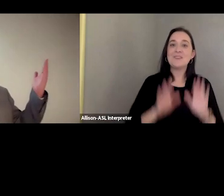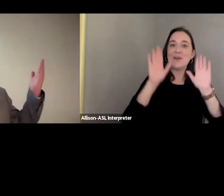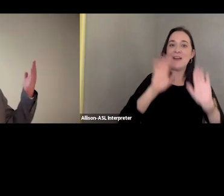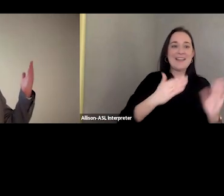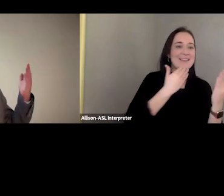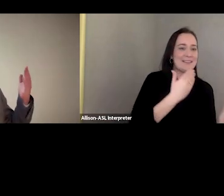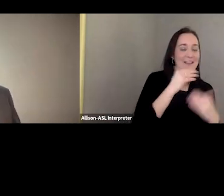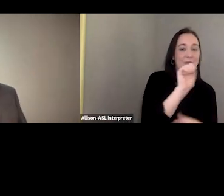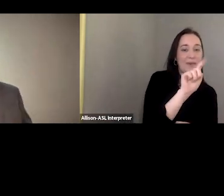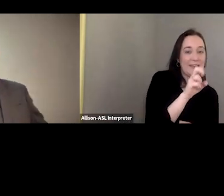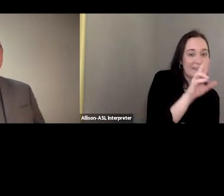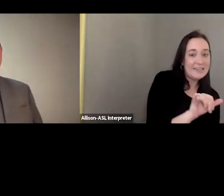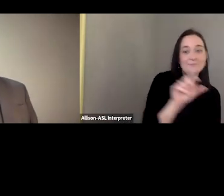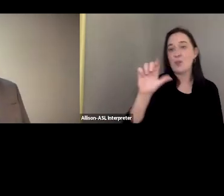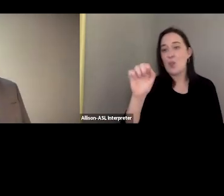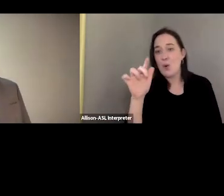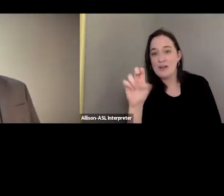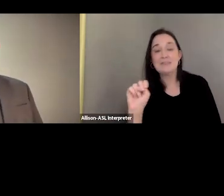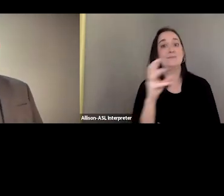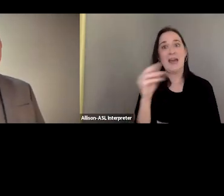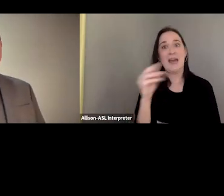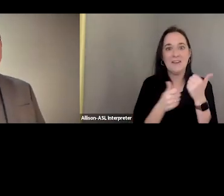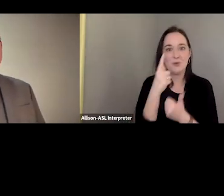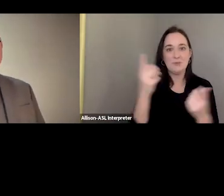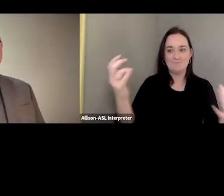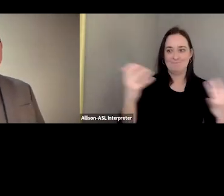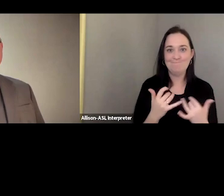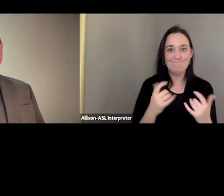Thank you for everyone being here today. I am, Ty Law Center and associate professor.